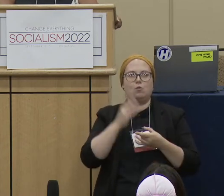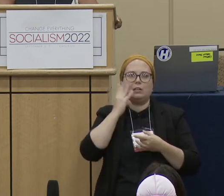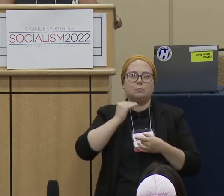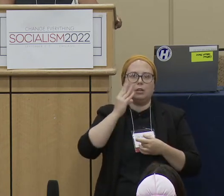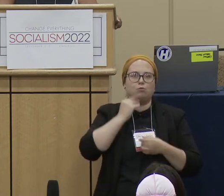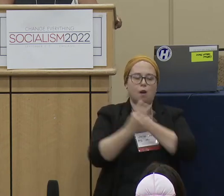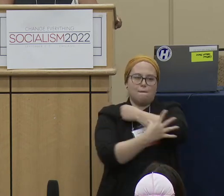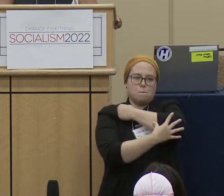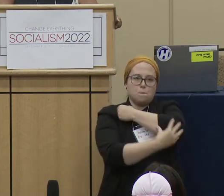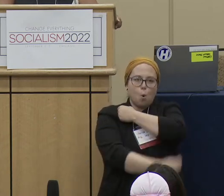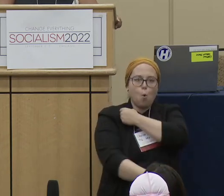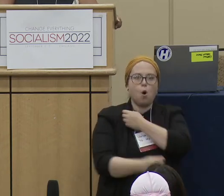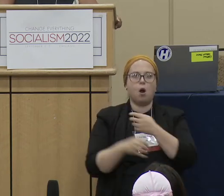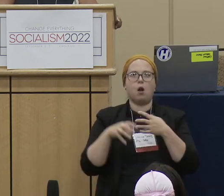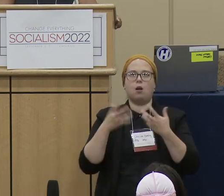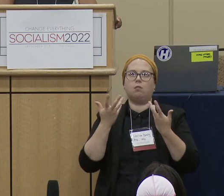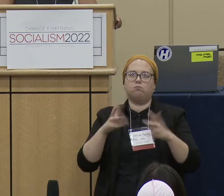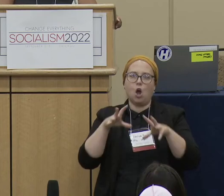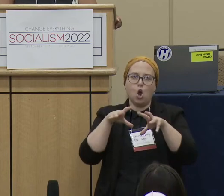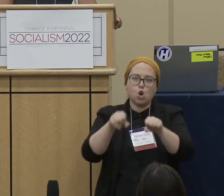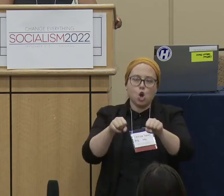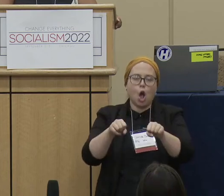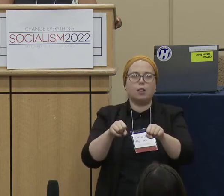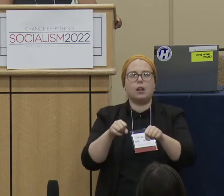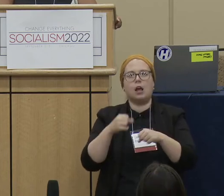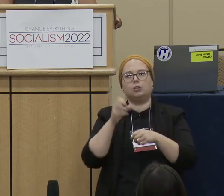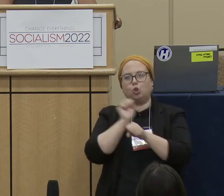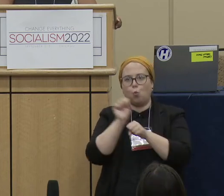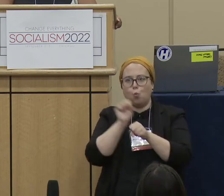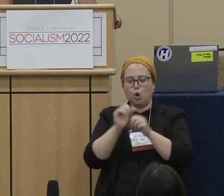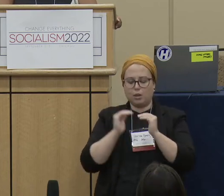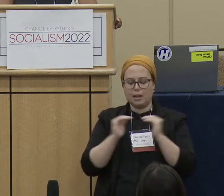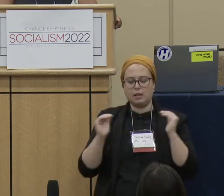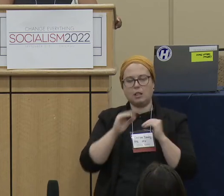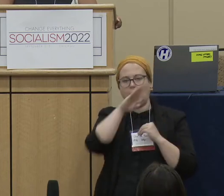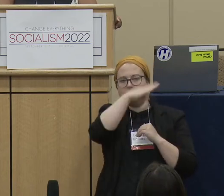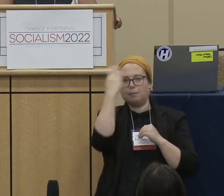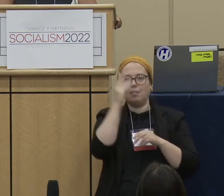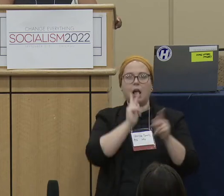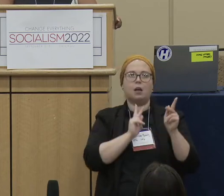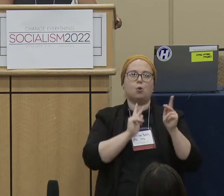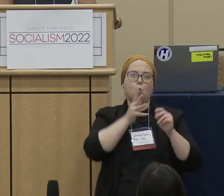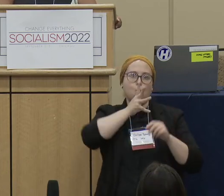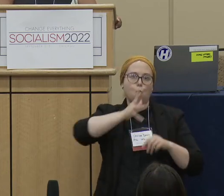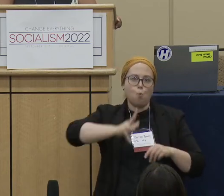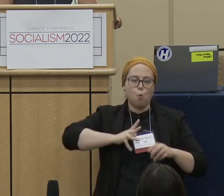I'm talking about is grounded in the collected experiences of poor and colonized working class Black women all over the